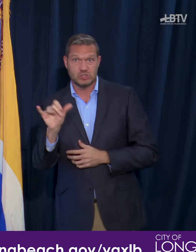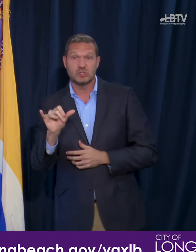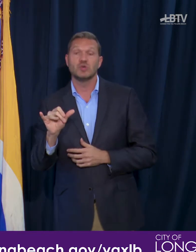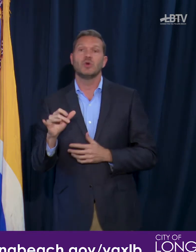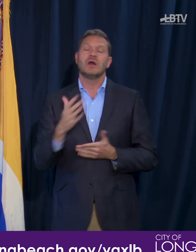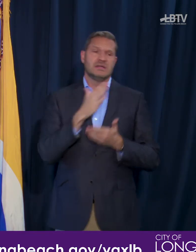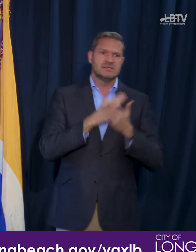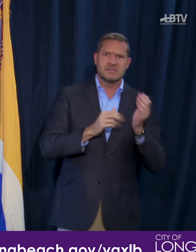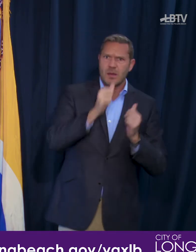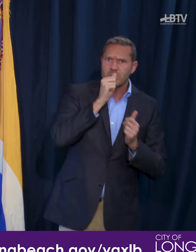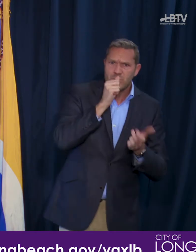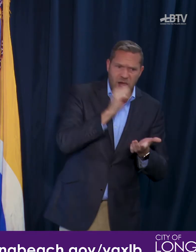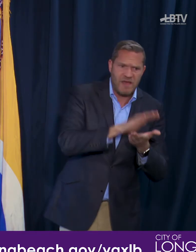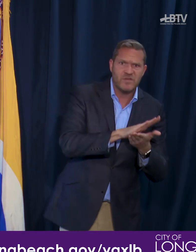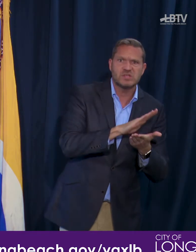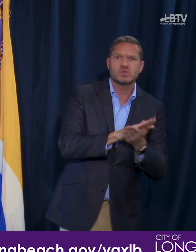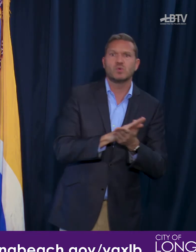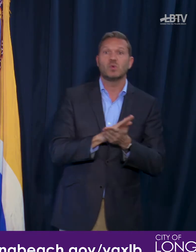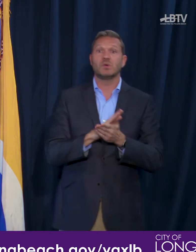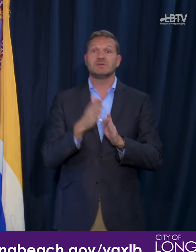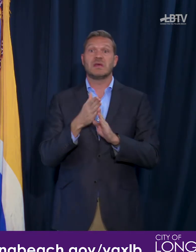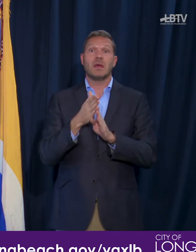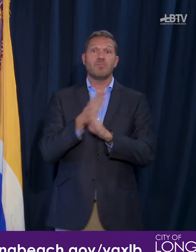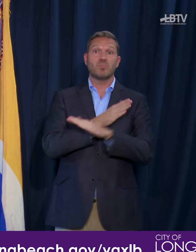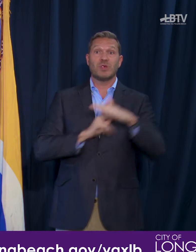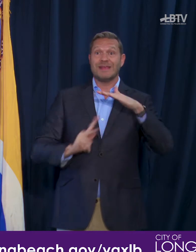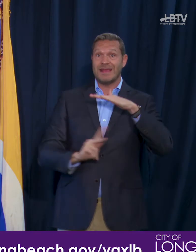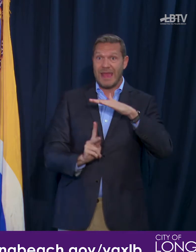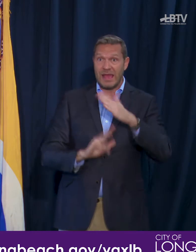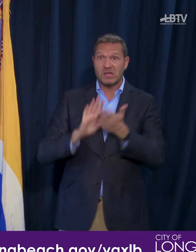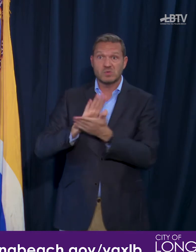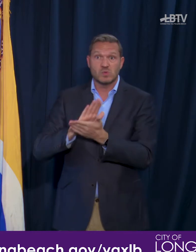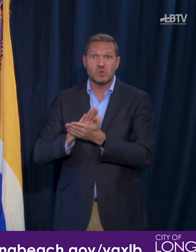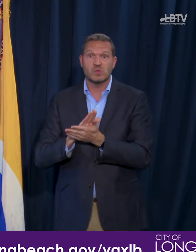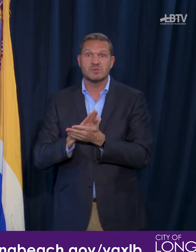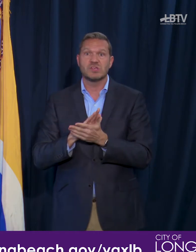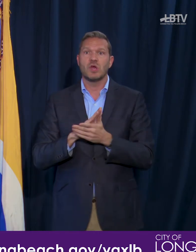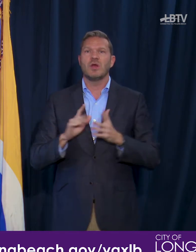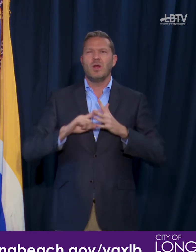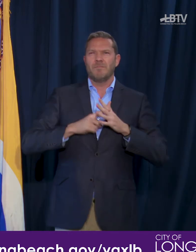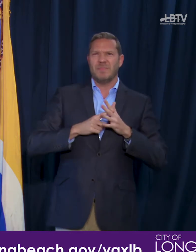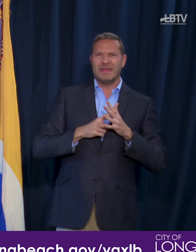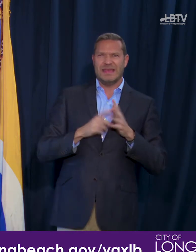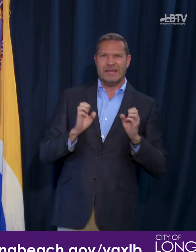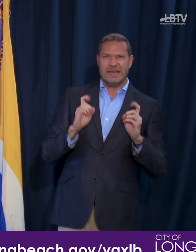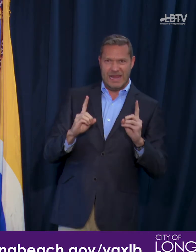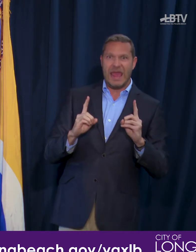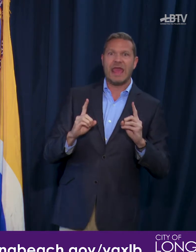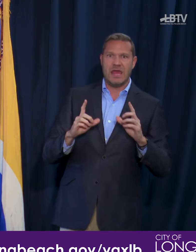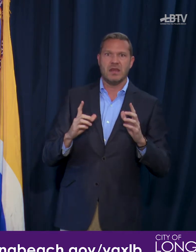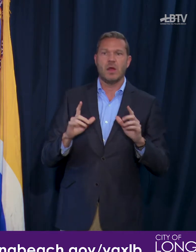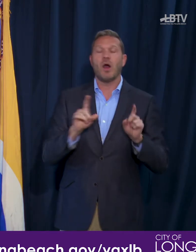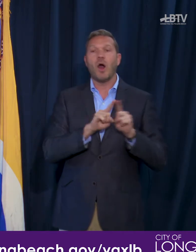We have pre-K schools, early childhood ed educators, are all happening across this week.